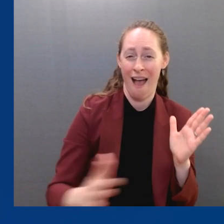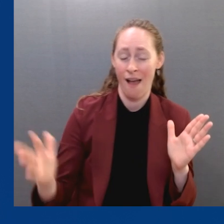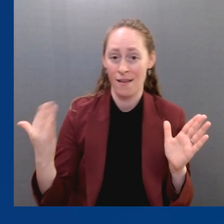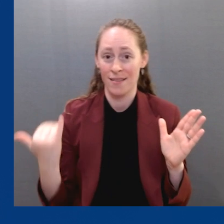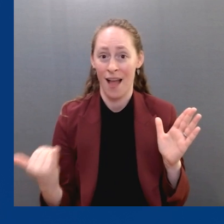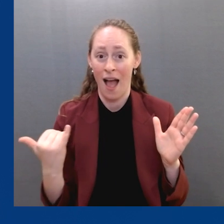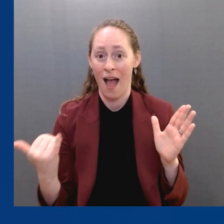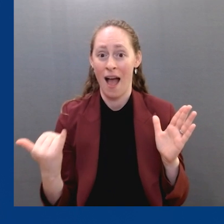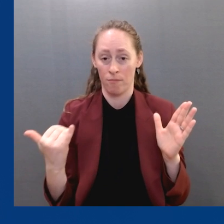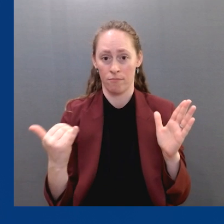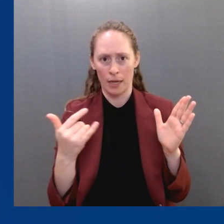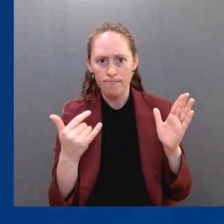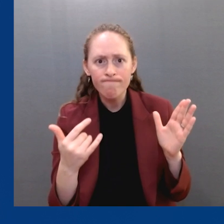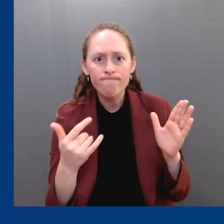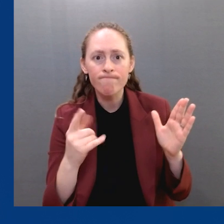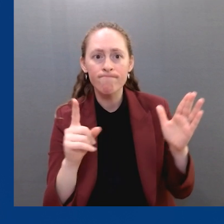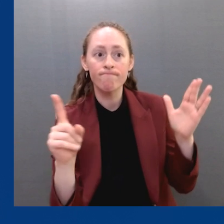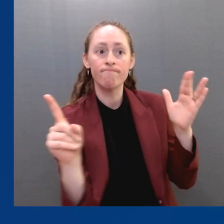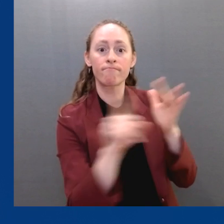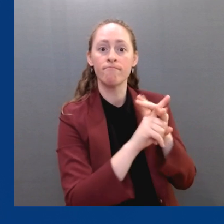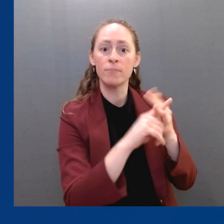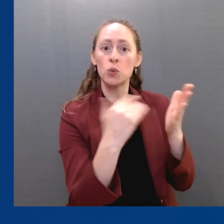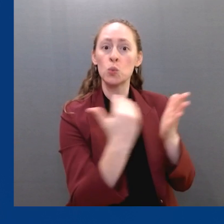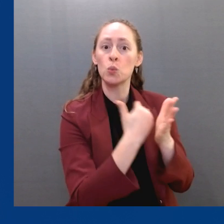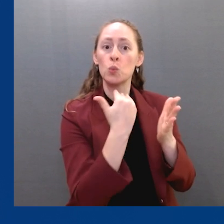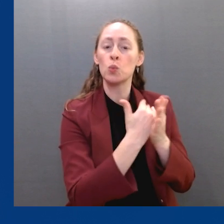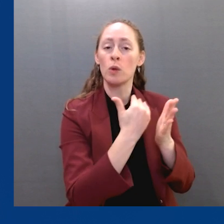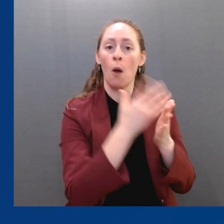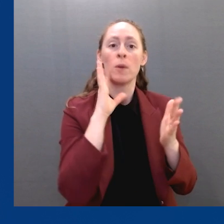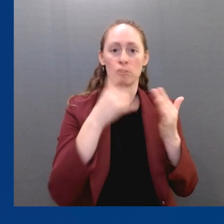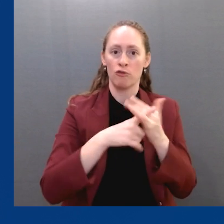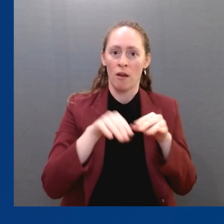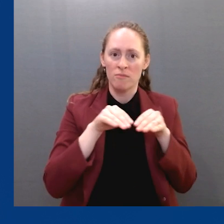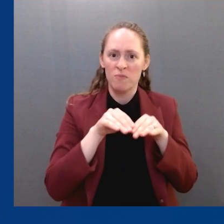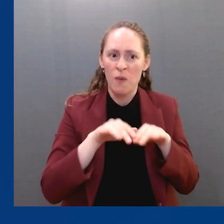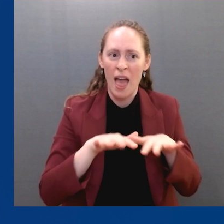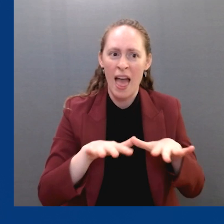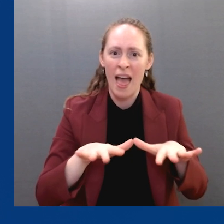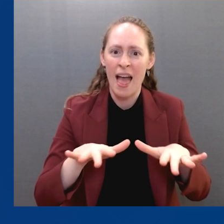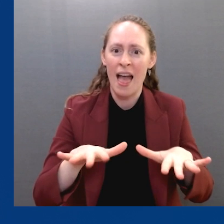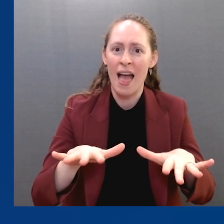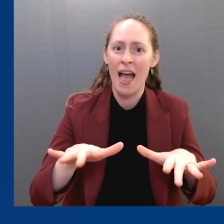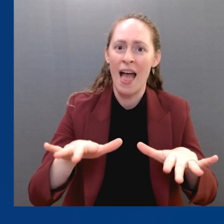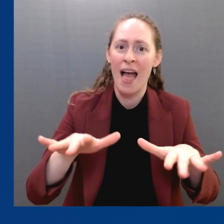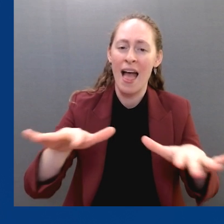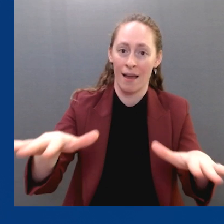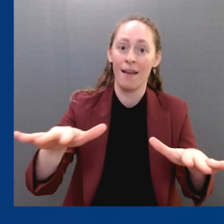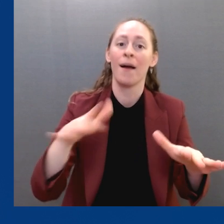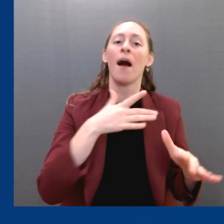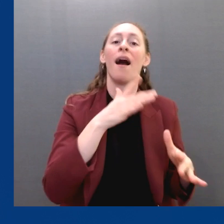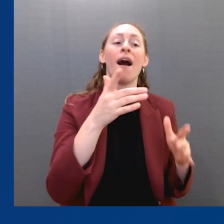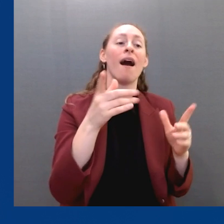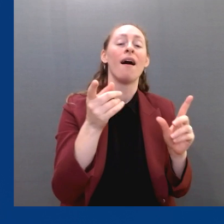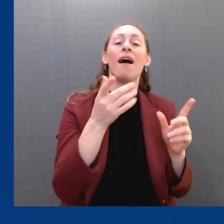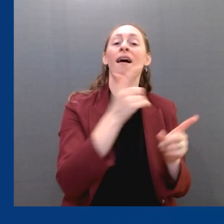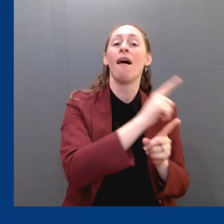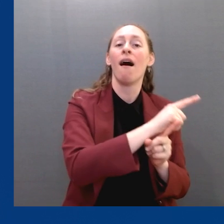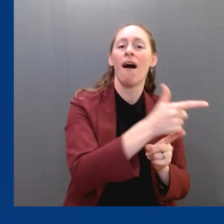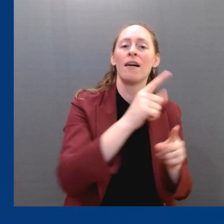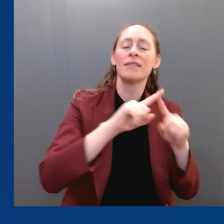have essentially bumped one variant off the table after the other, leading to the broader category Omicron